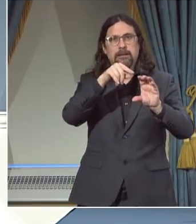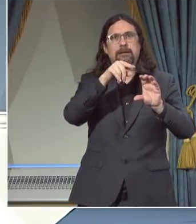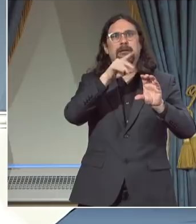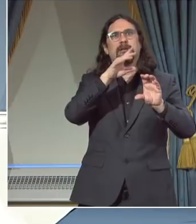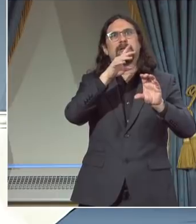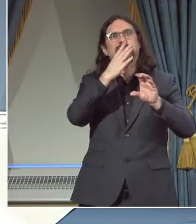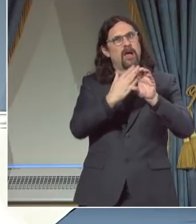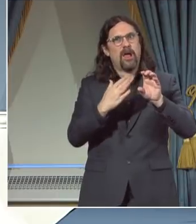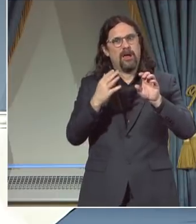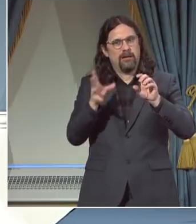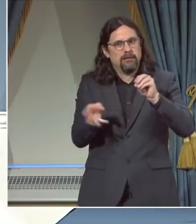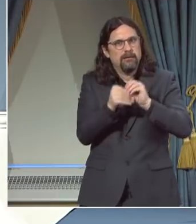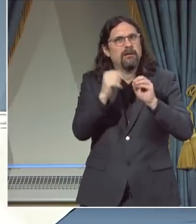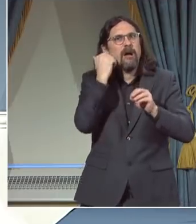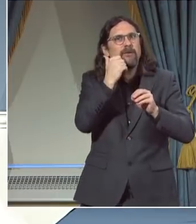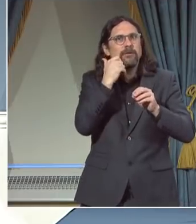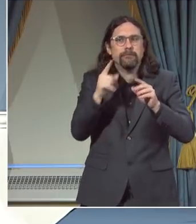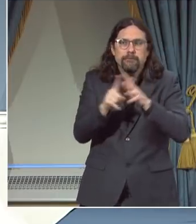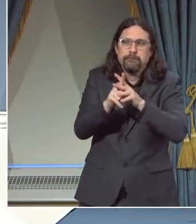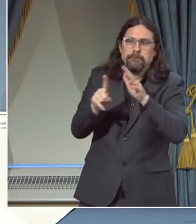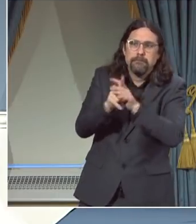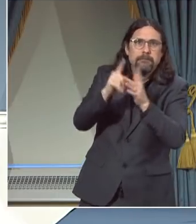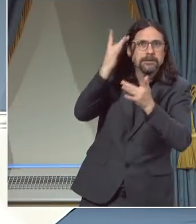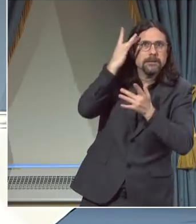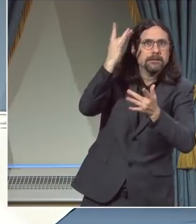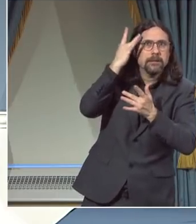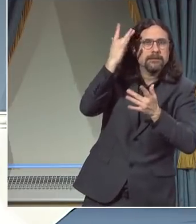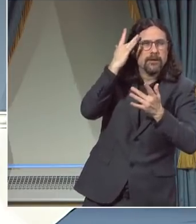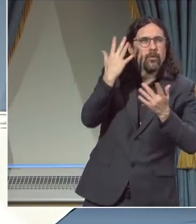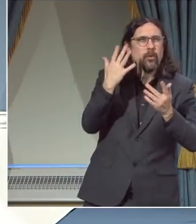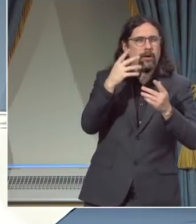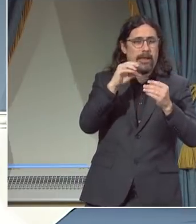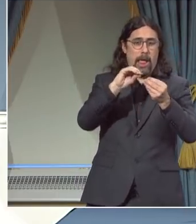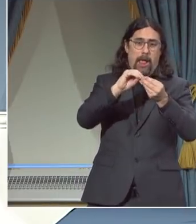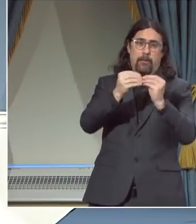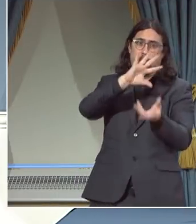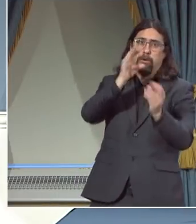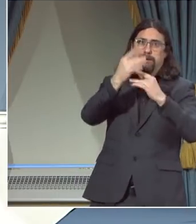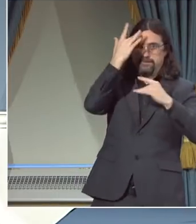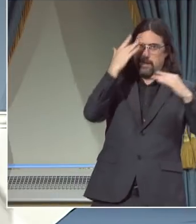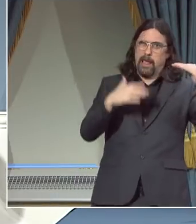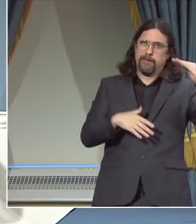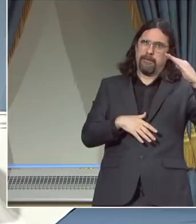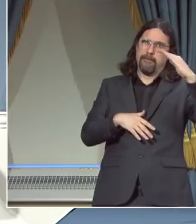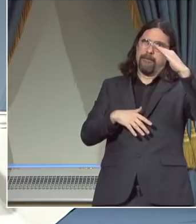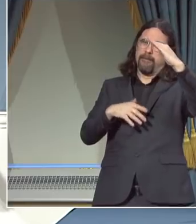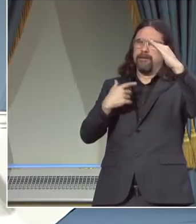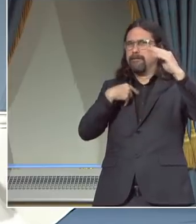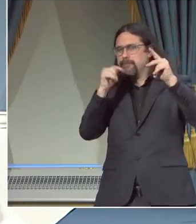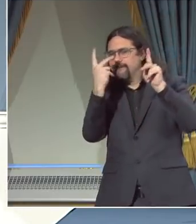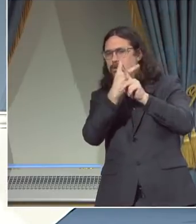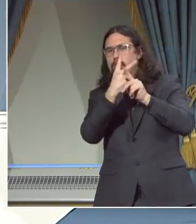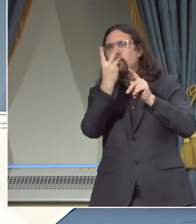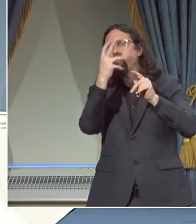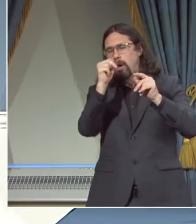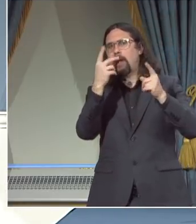WELASL FORECASTING OUT TWO TO THREE WEEKS AND WHEN IS IT GOING TO BE ATTRITION ON THE